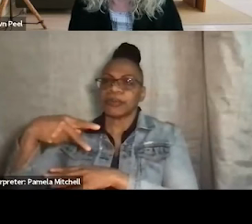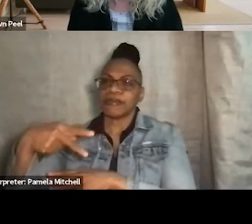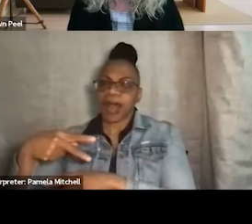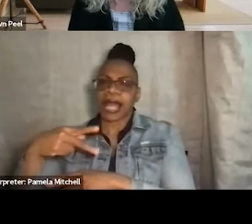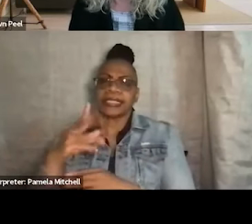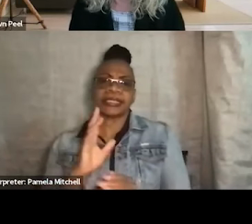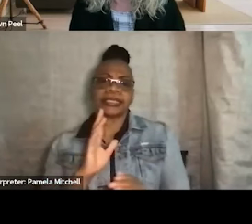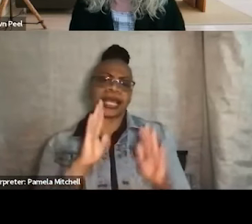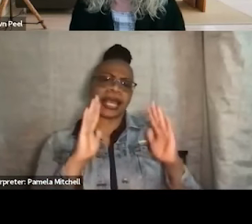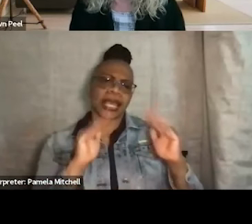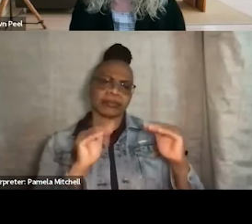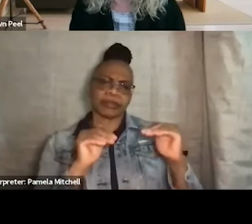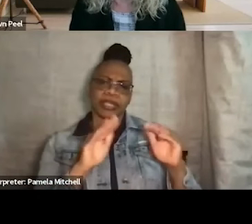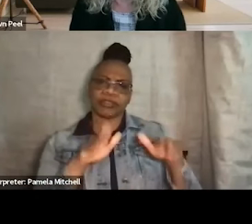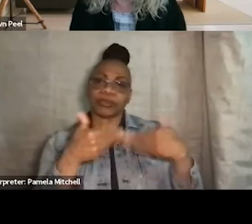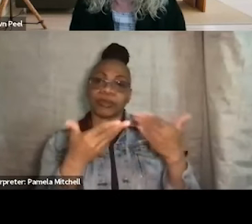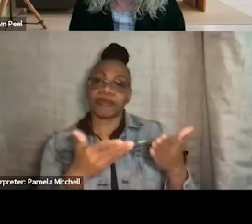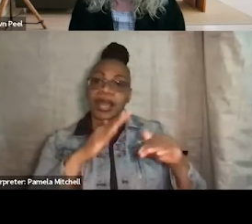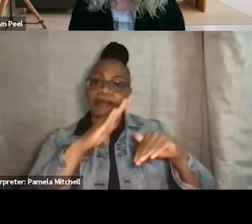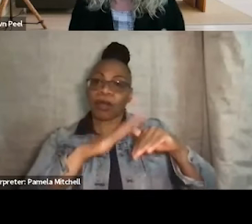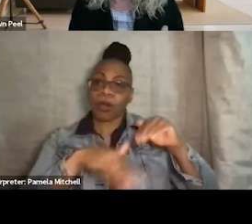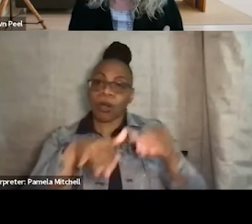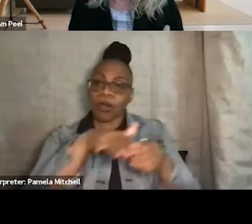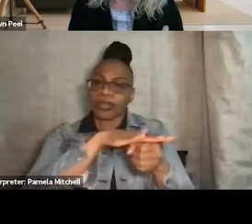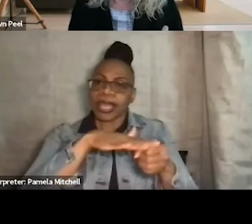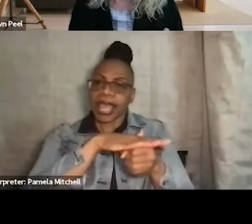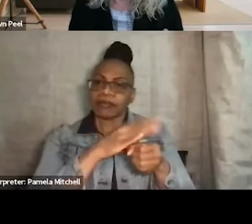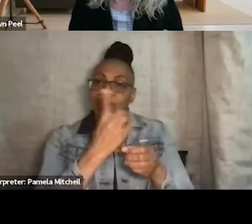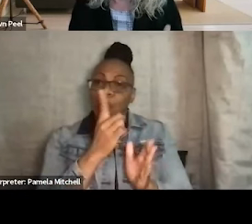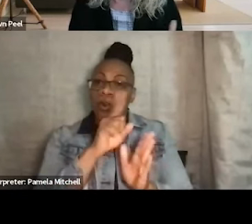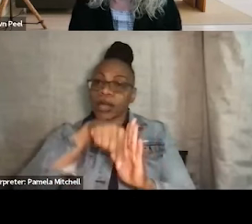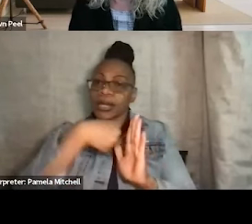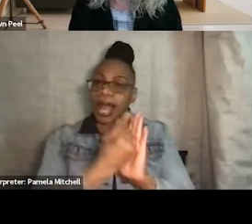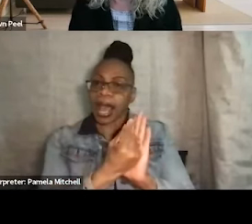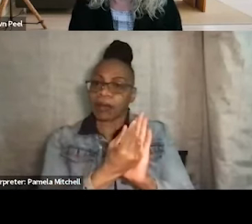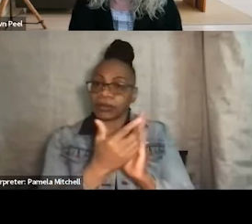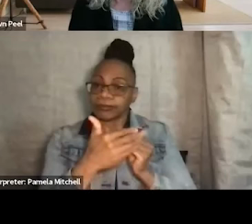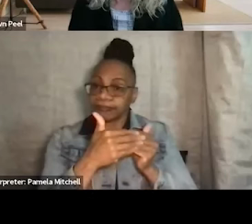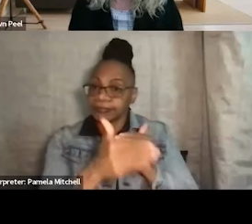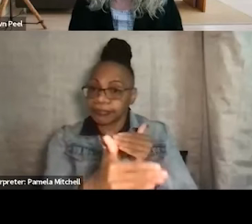to arrive onsite within an hour or less. So if the call taker does not feel